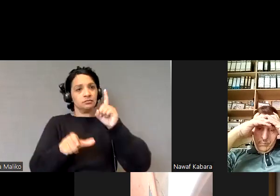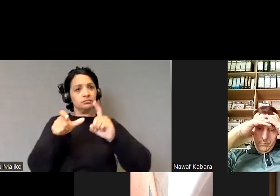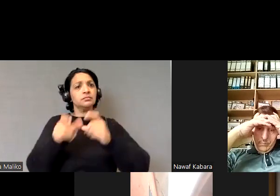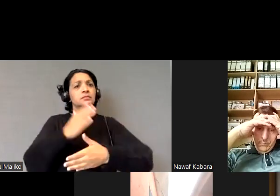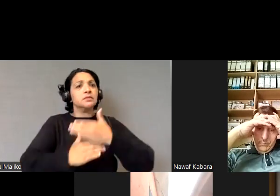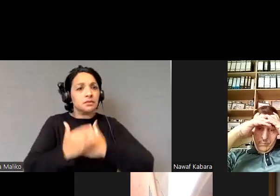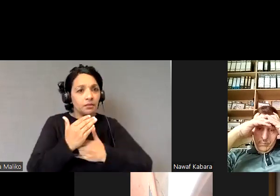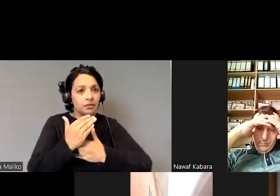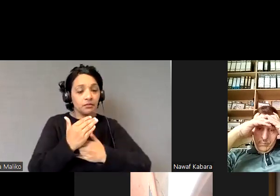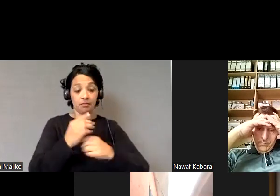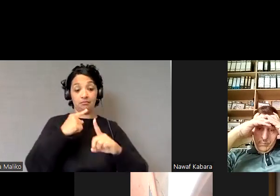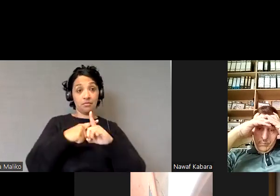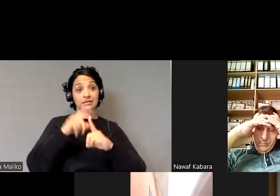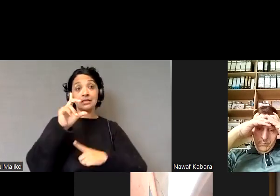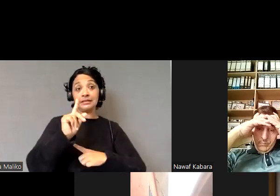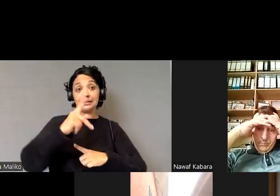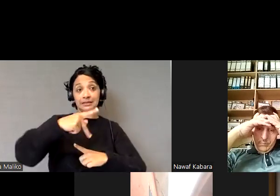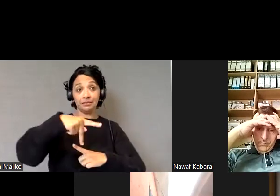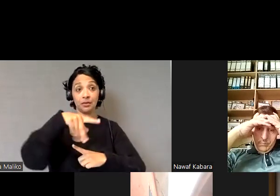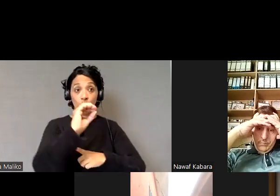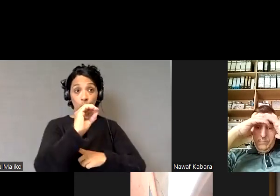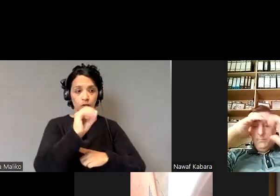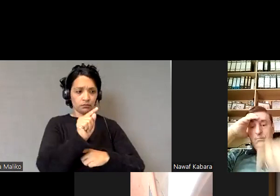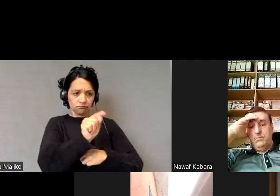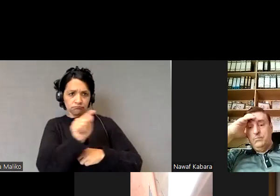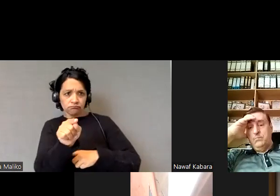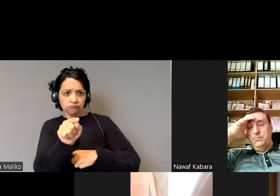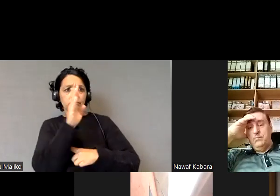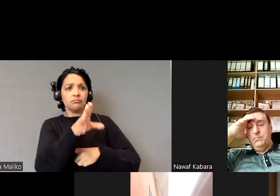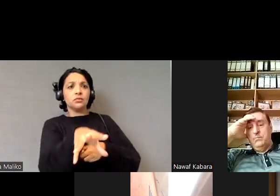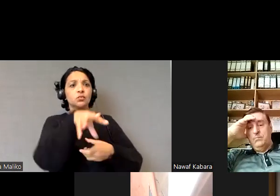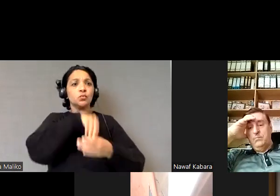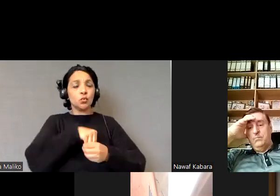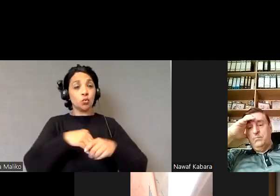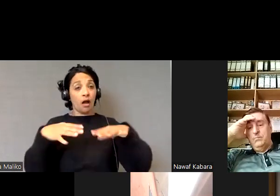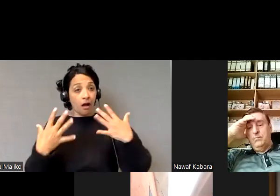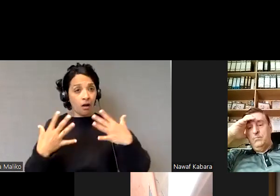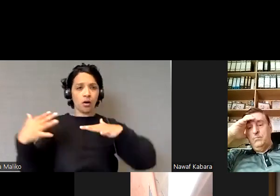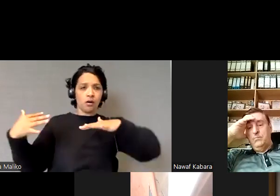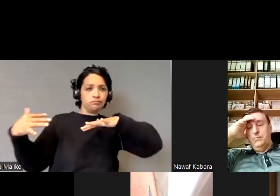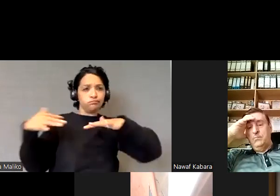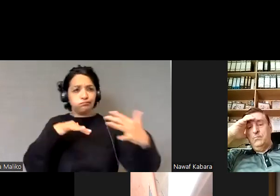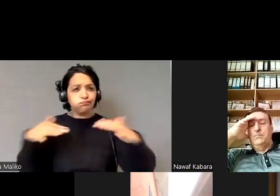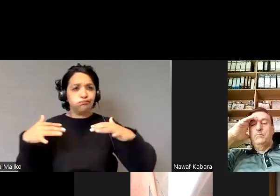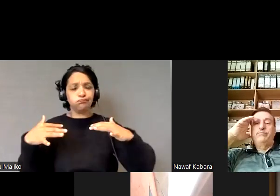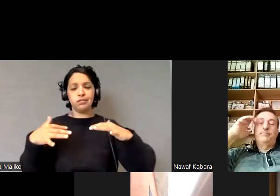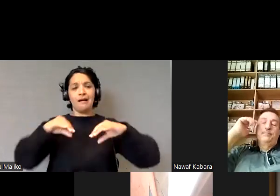representative organisations and humanitarian action, conflict prevention, resolution, reconciliation,